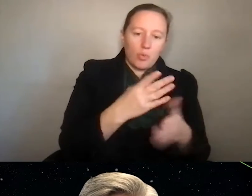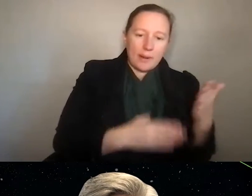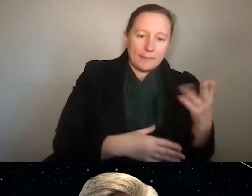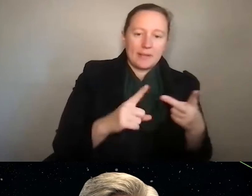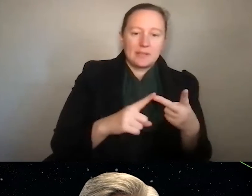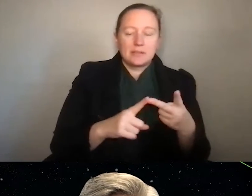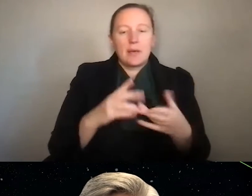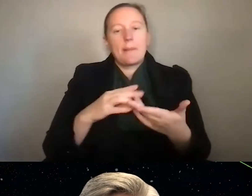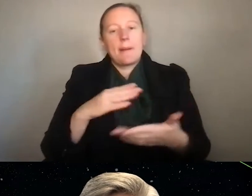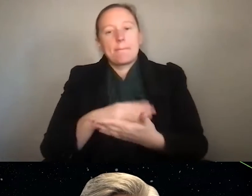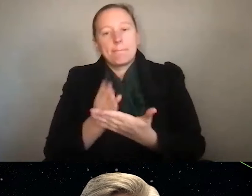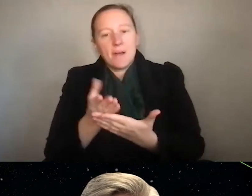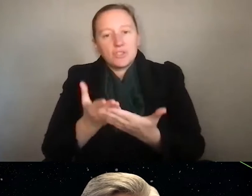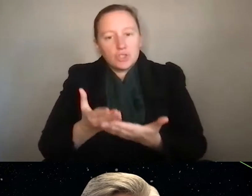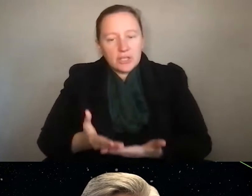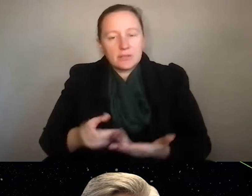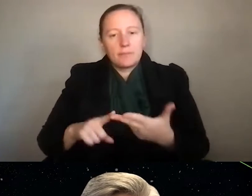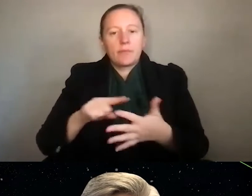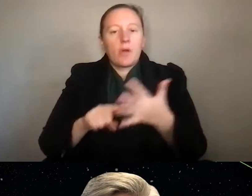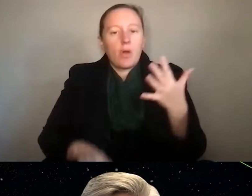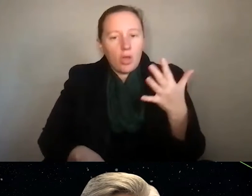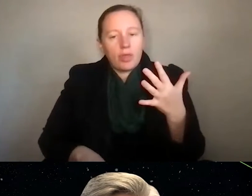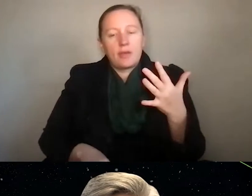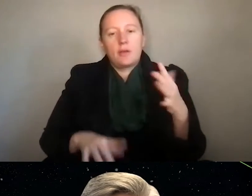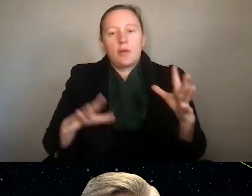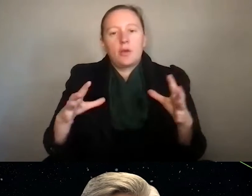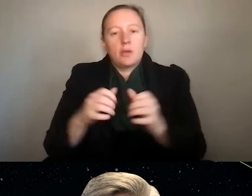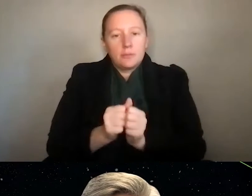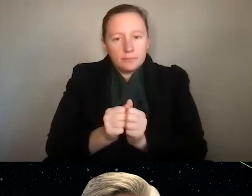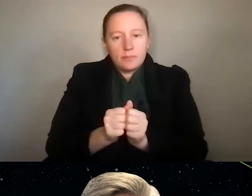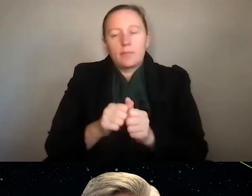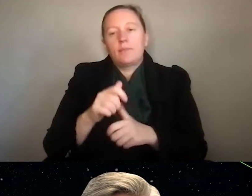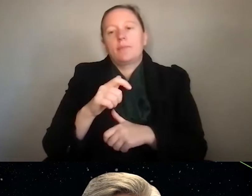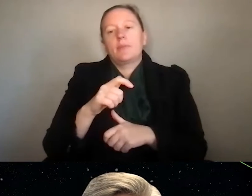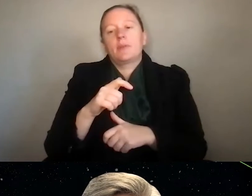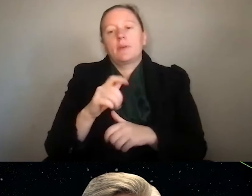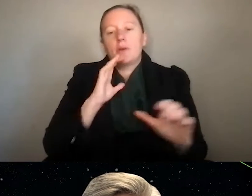the budget justification, I mean all those, they are all together. Tell us the story and communicate the story of how